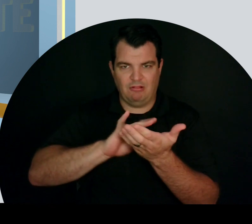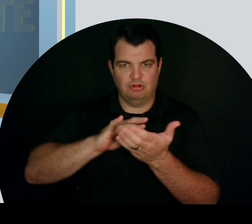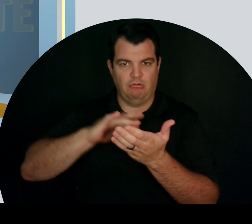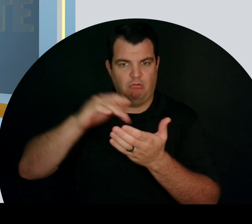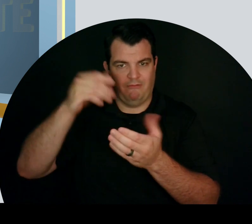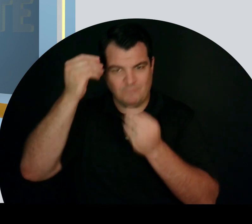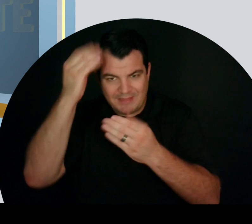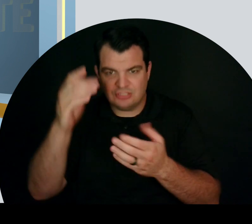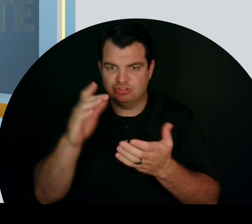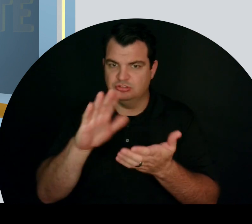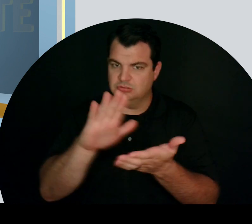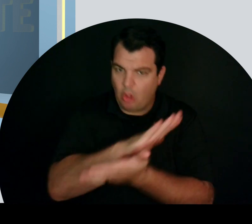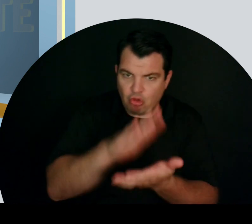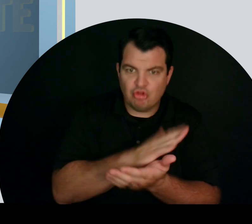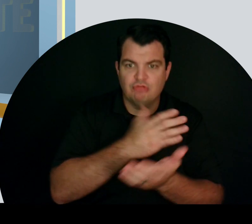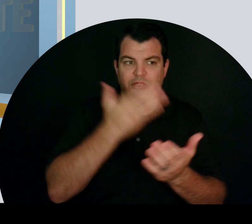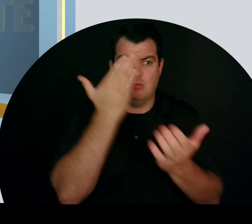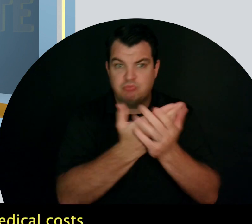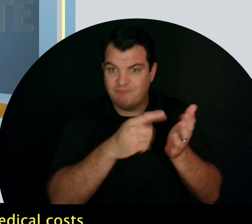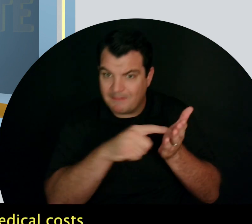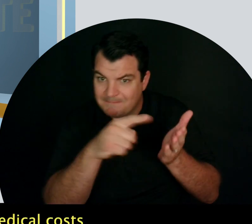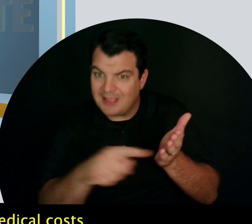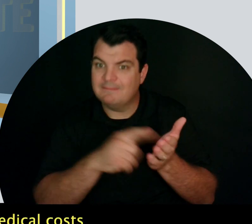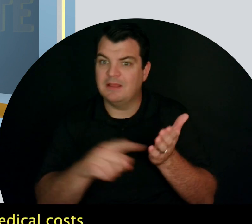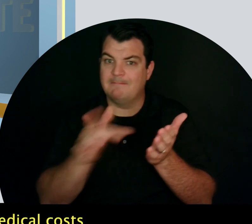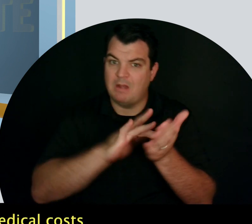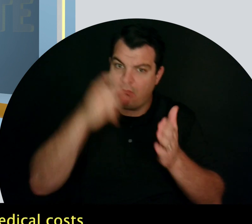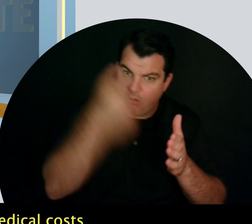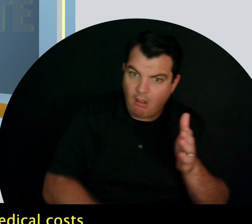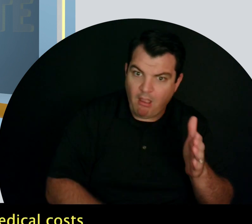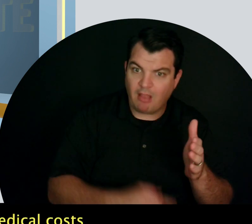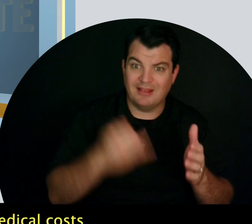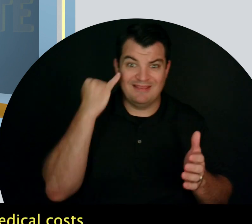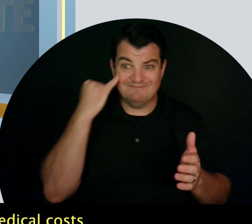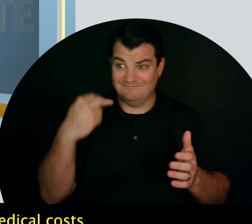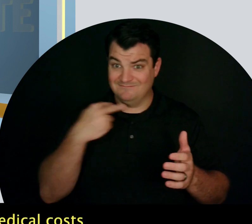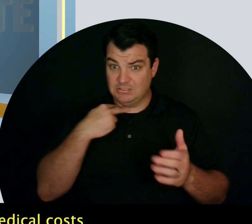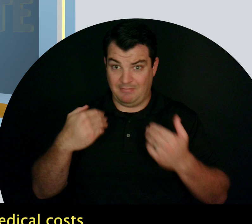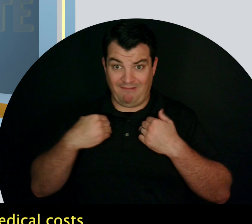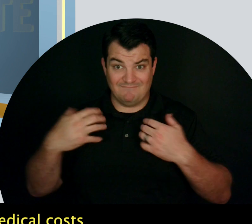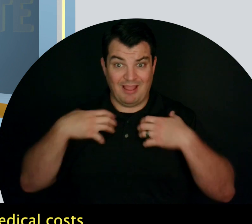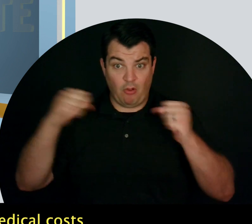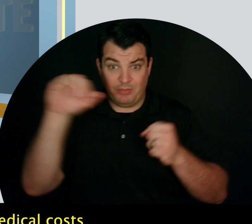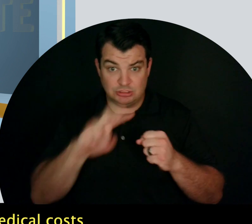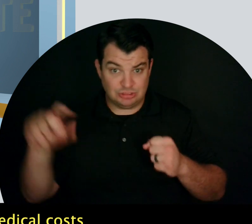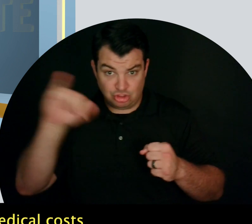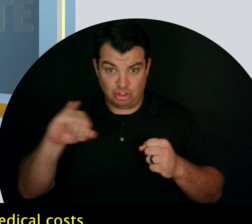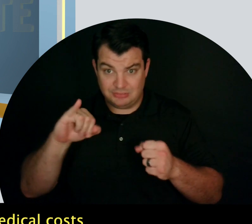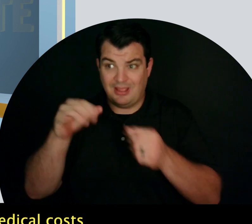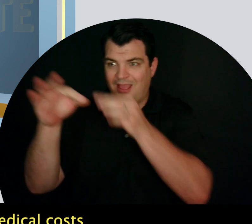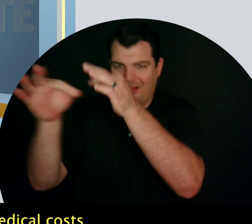medical documentation, proof of payment for medical costs and, if the victim has health insurance,